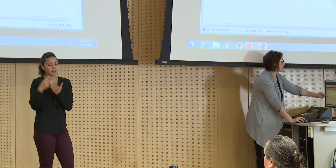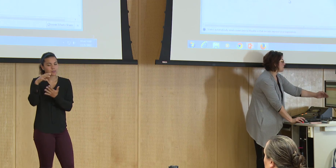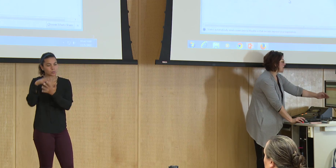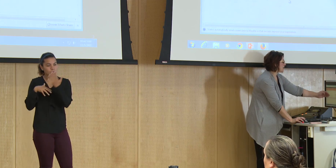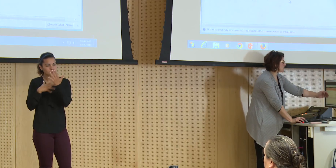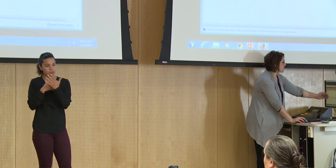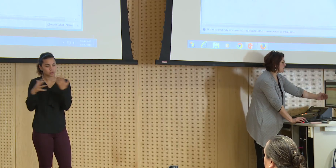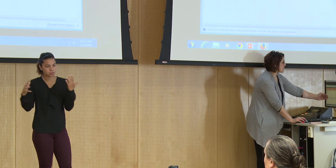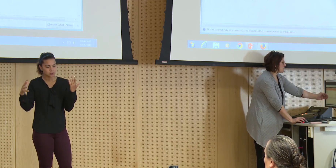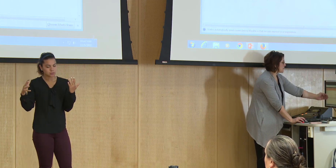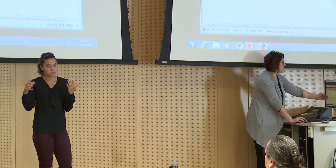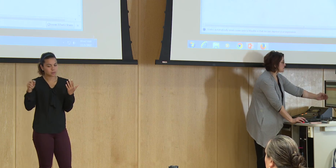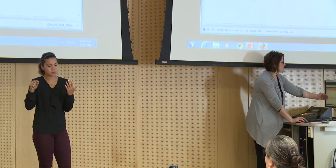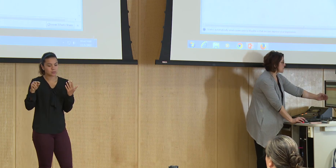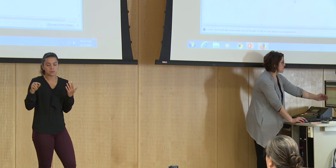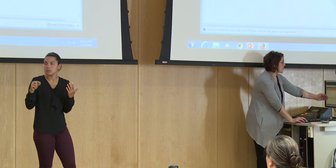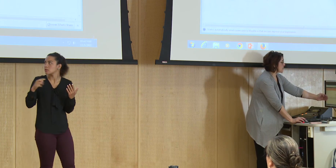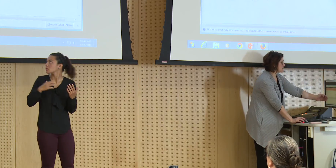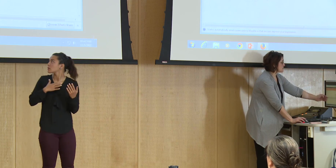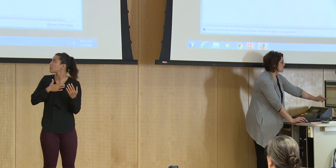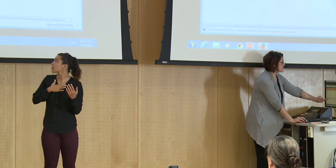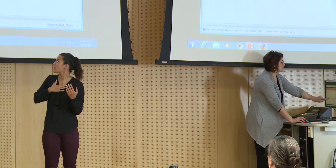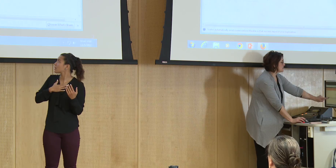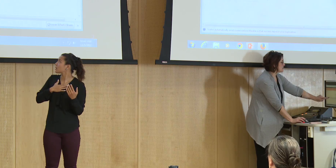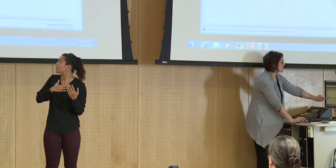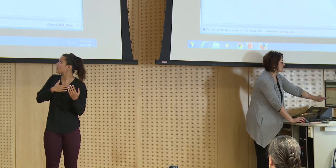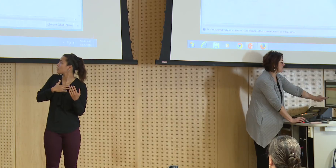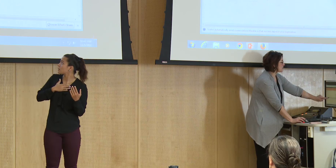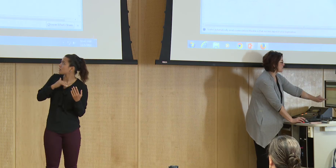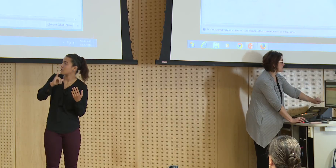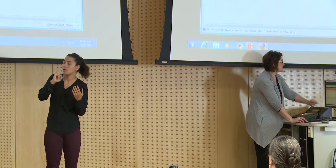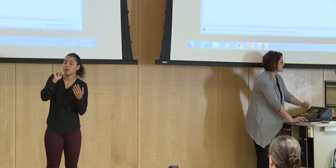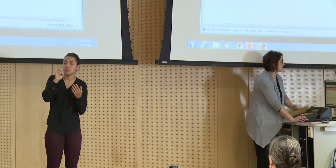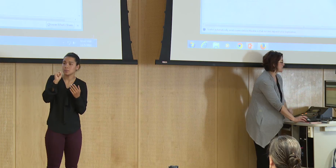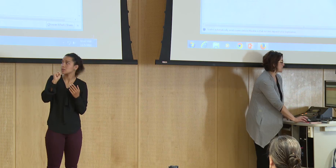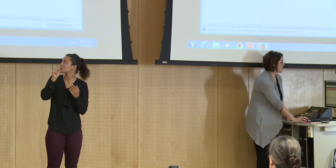my items in the categories.